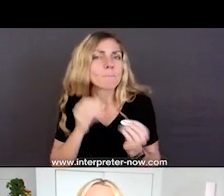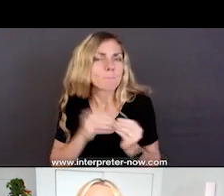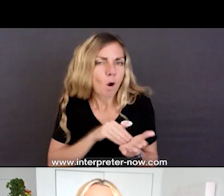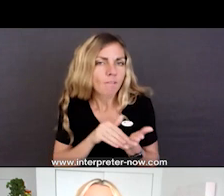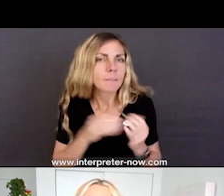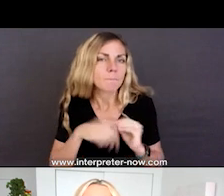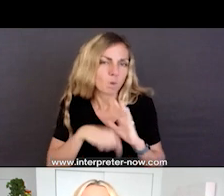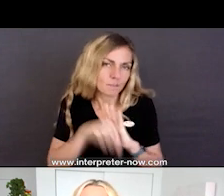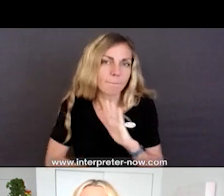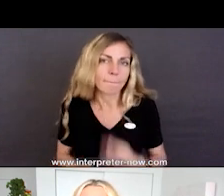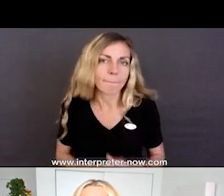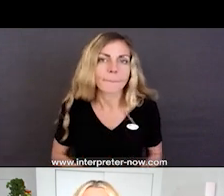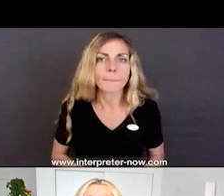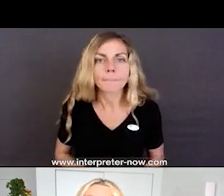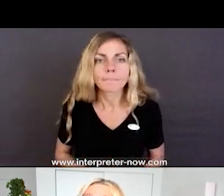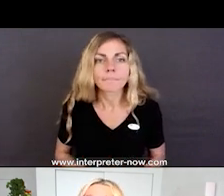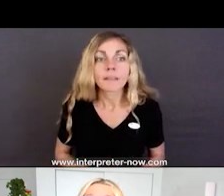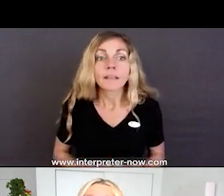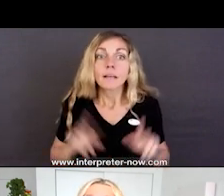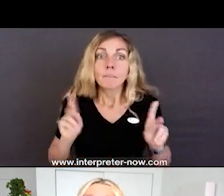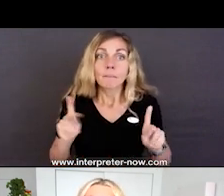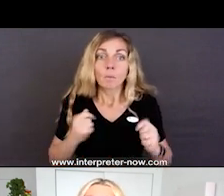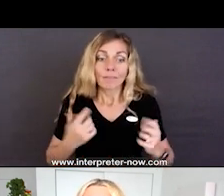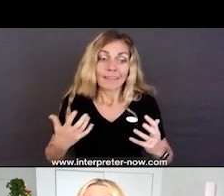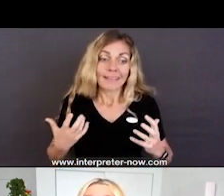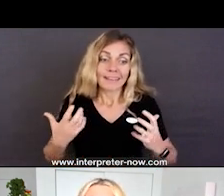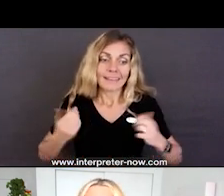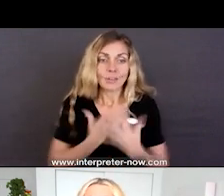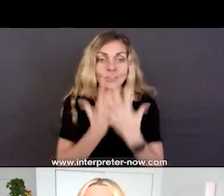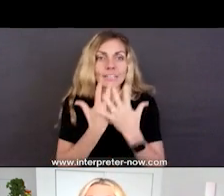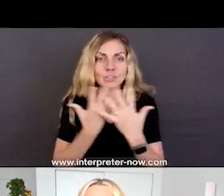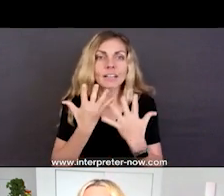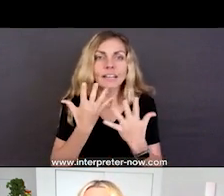People with intersectionally underrepresented identities might experience that even more.